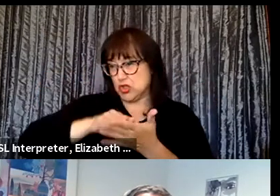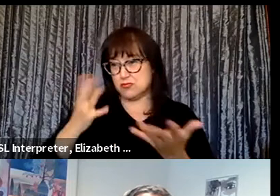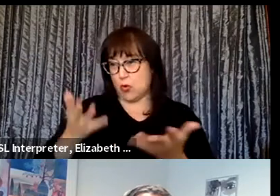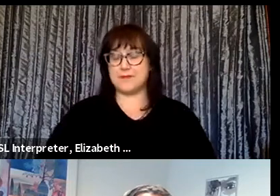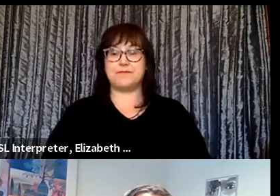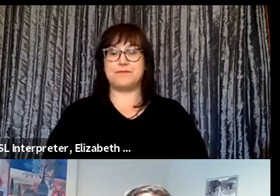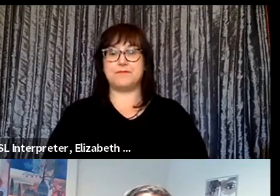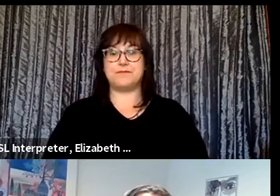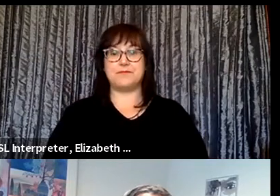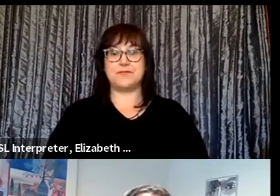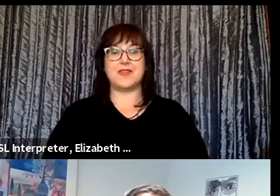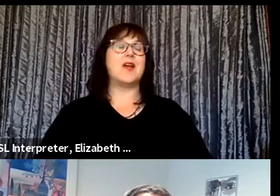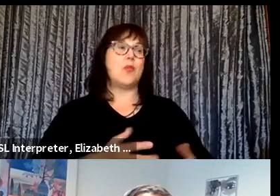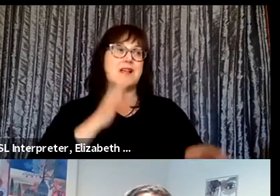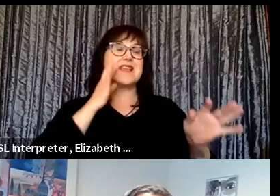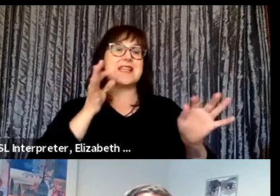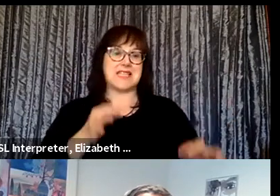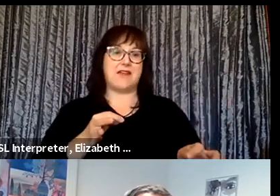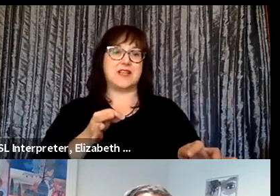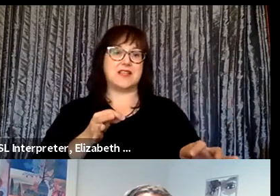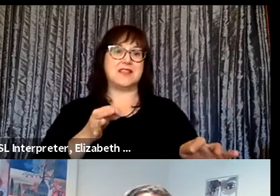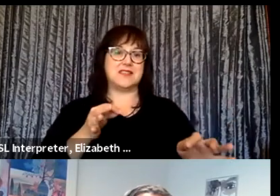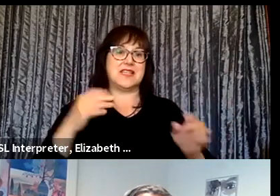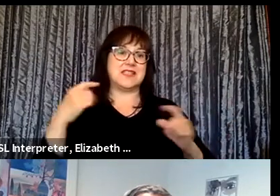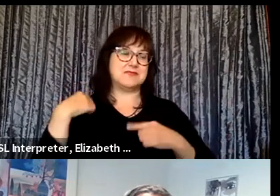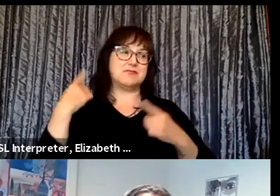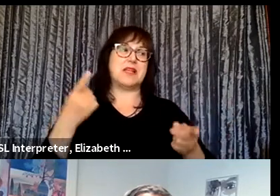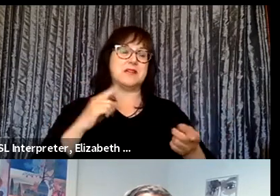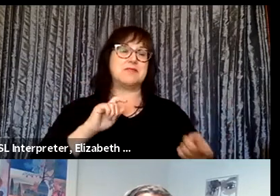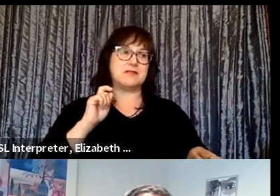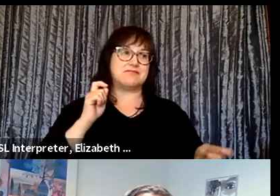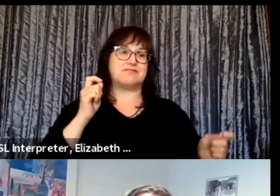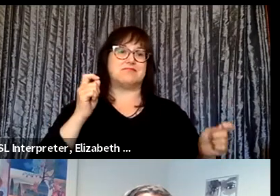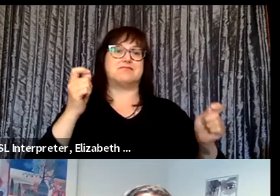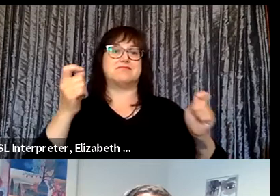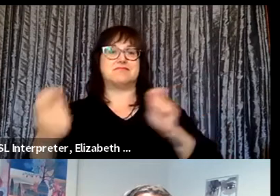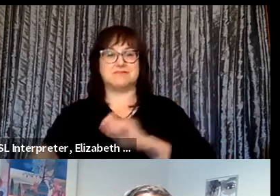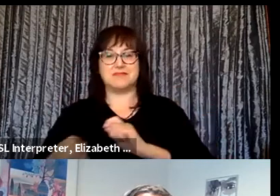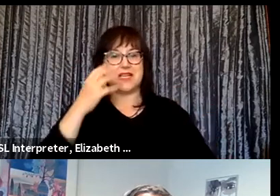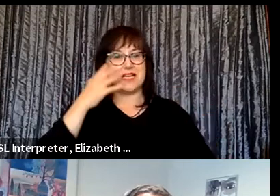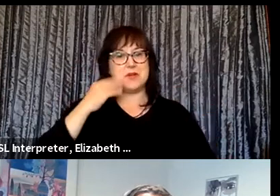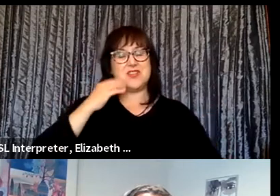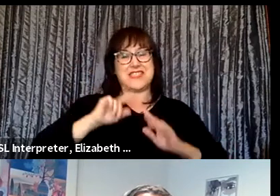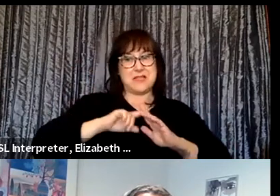Well, it, it definitely has been an evolving experience. In the beginning, it was something I really